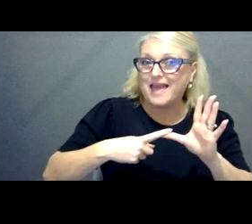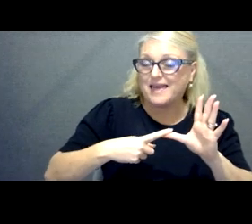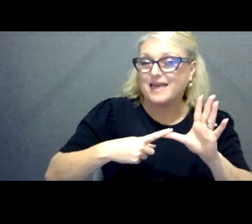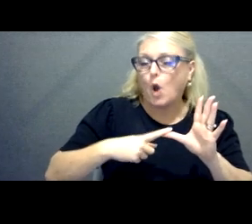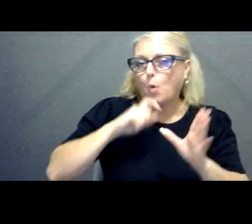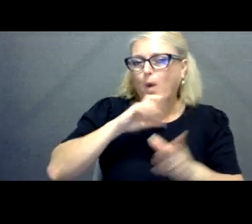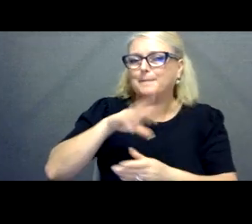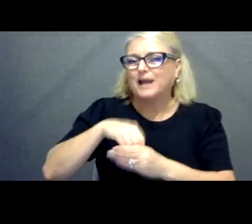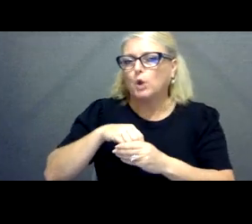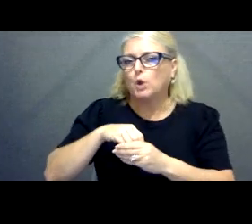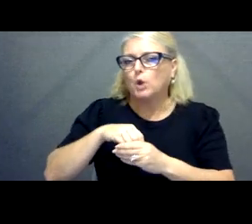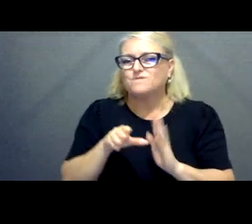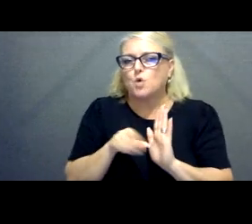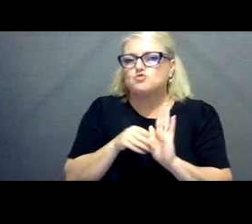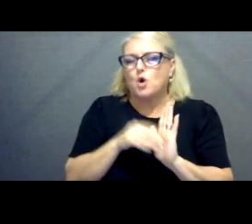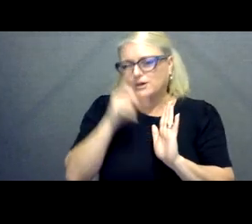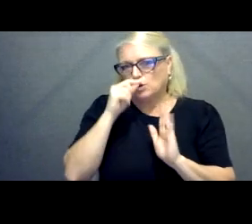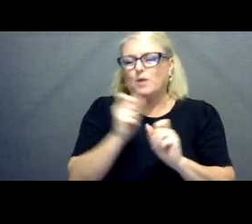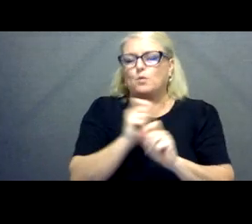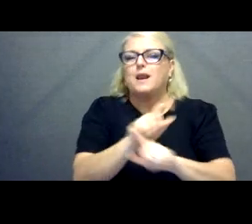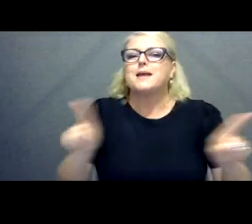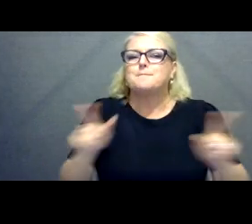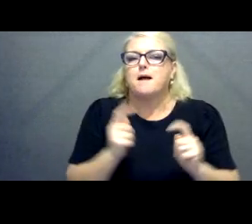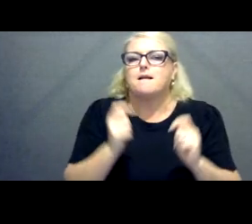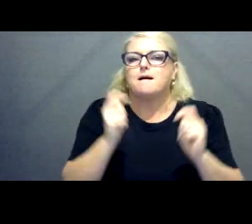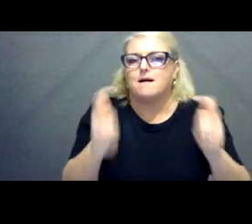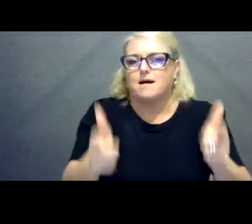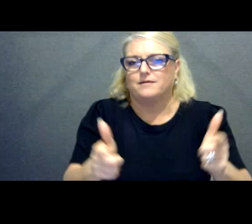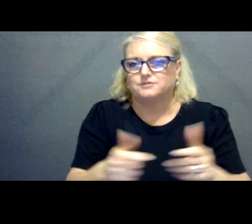if you miss out and you have to leave it still be captured you can watch it later but I'll just